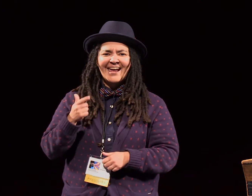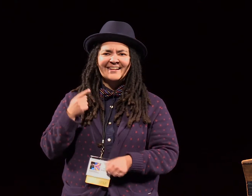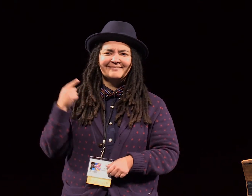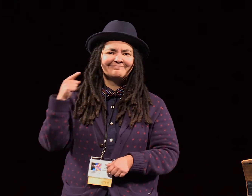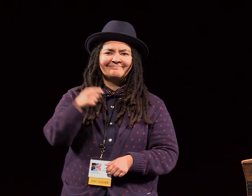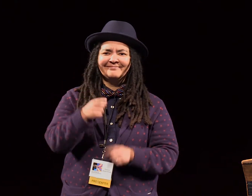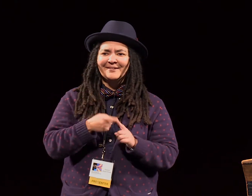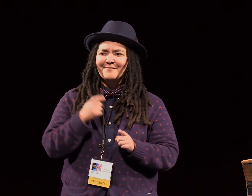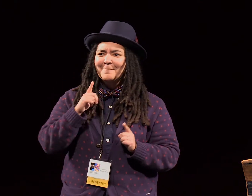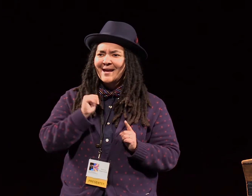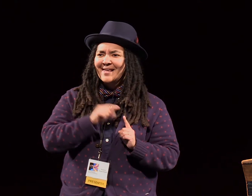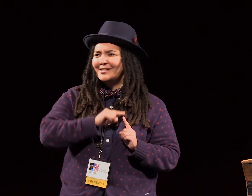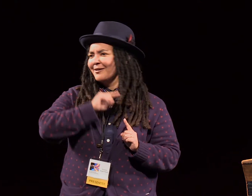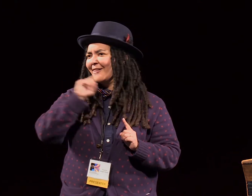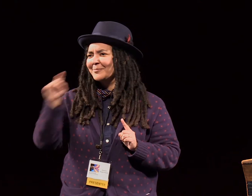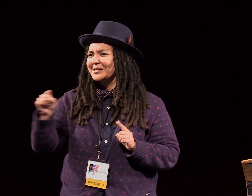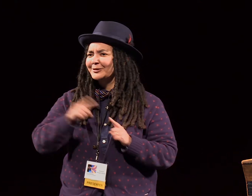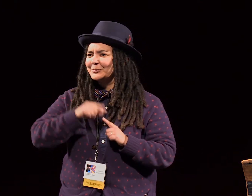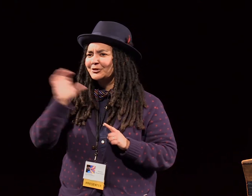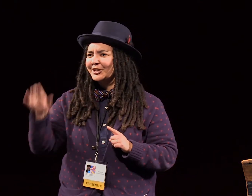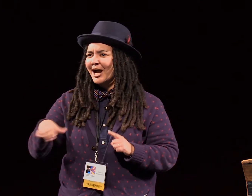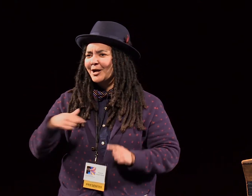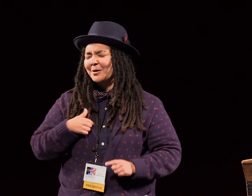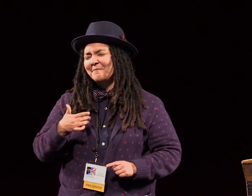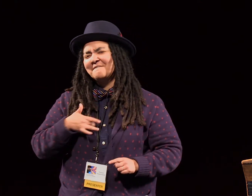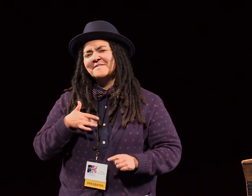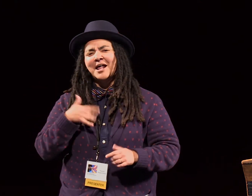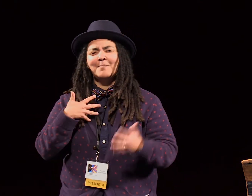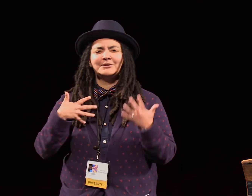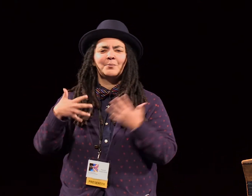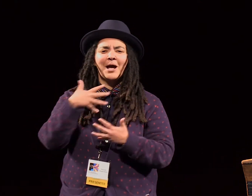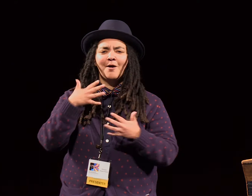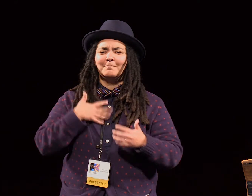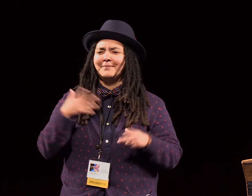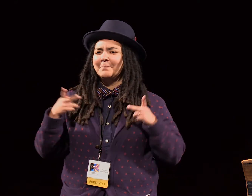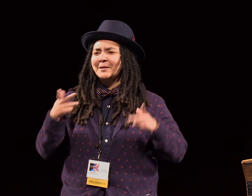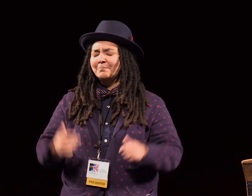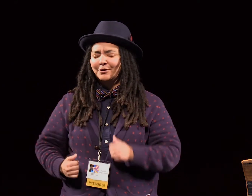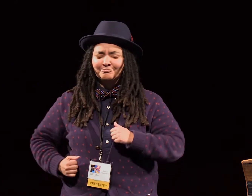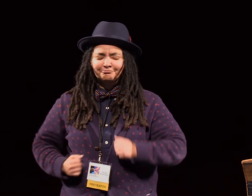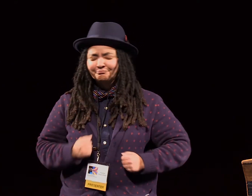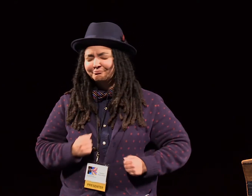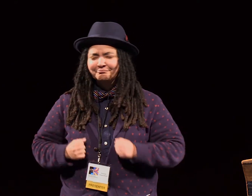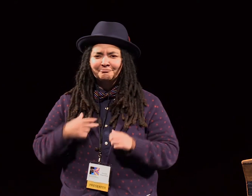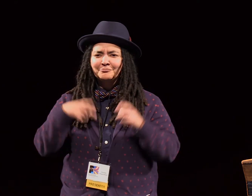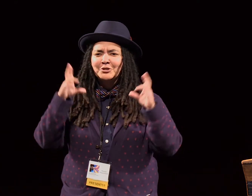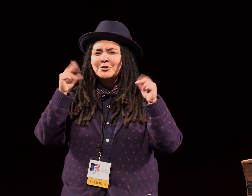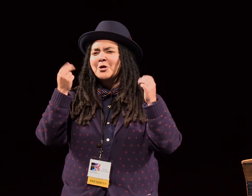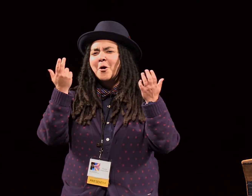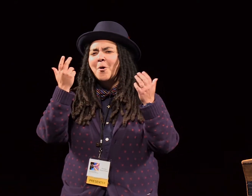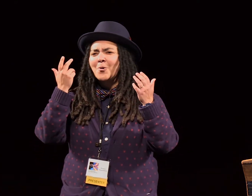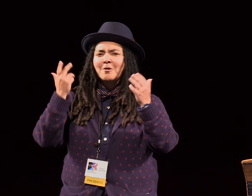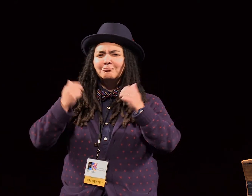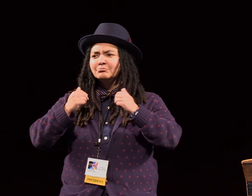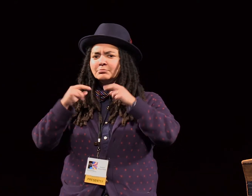I realized that the first part of my flight, I felt comfortable. I was surrounded by people that looked like me.